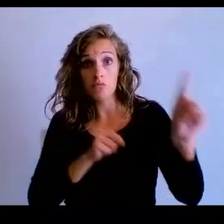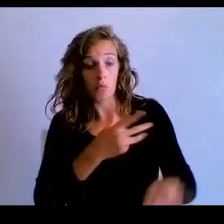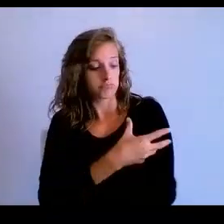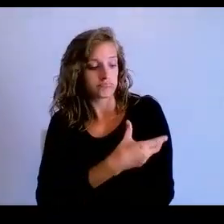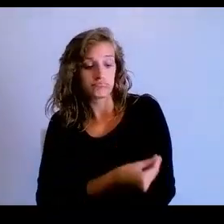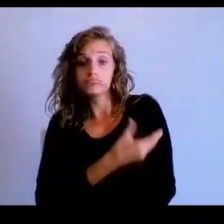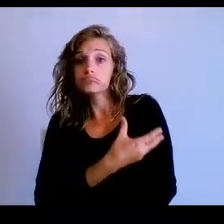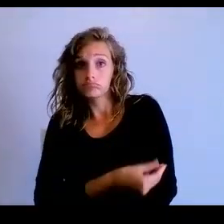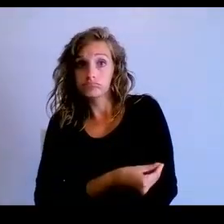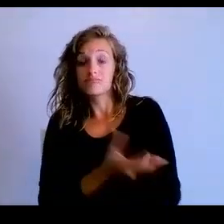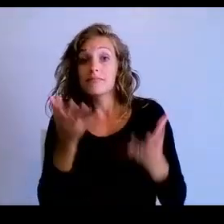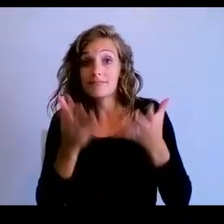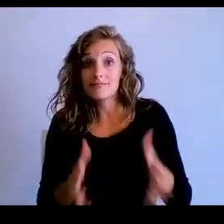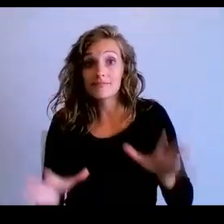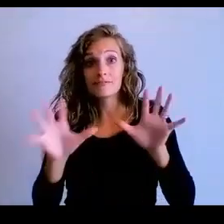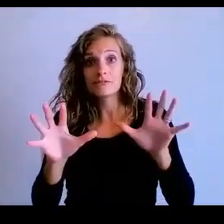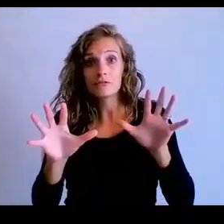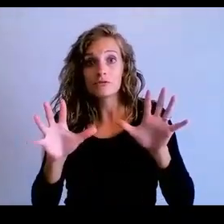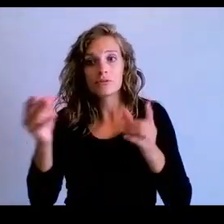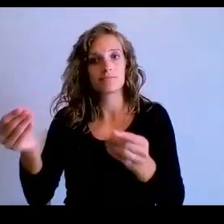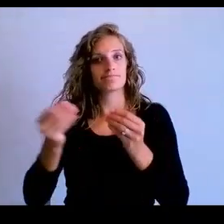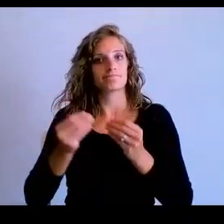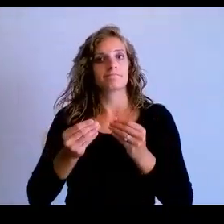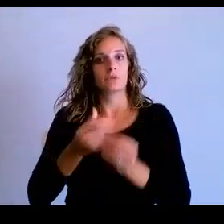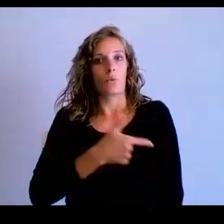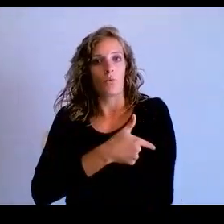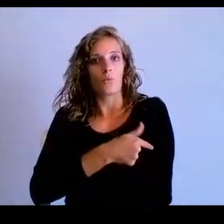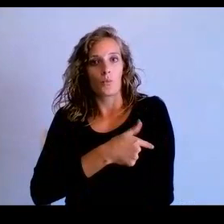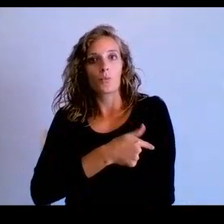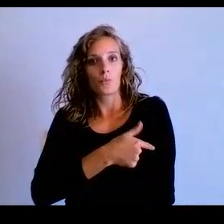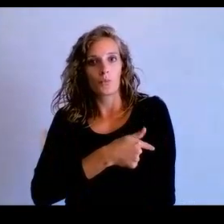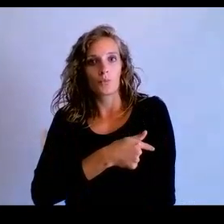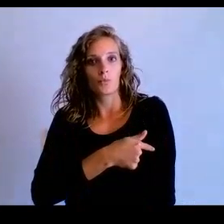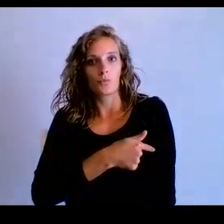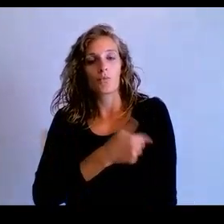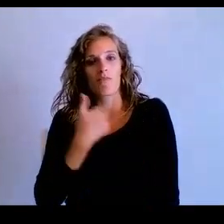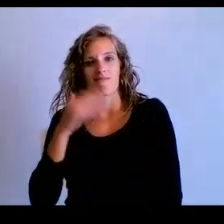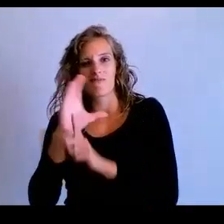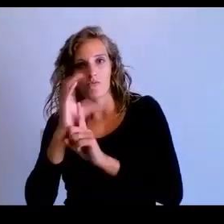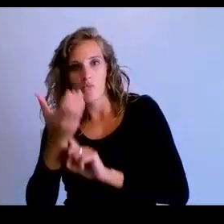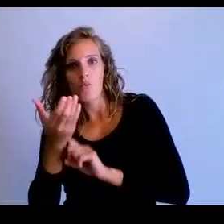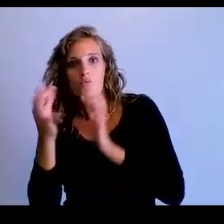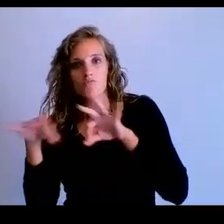day when people would donate blood they were given a coca-cola afterwards